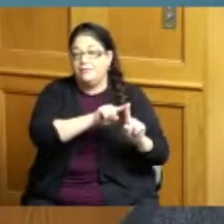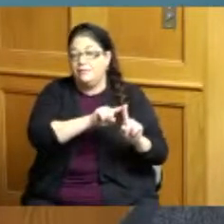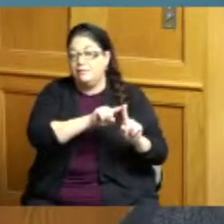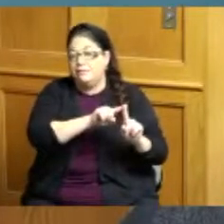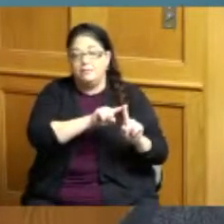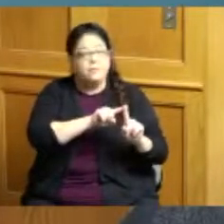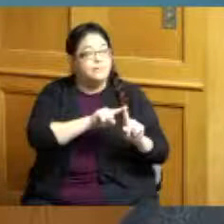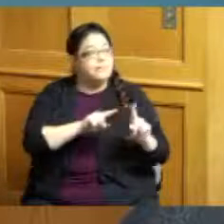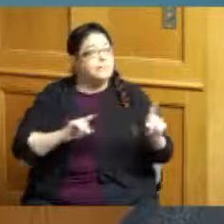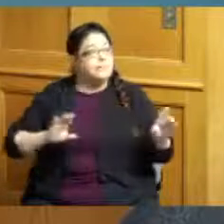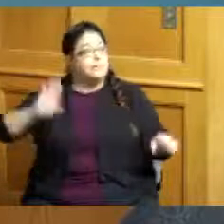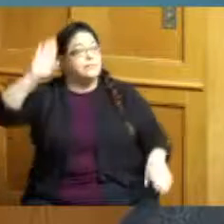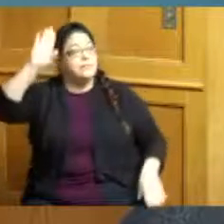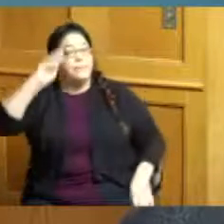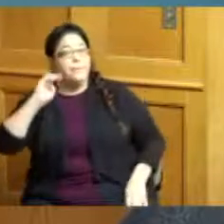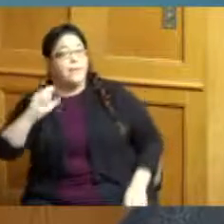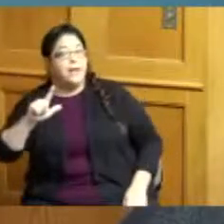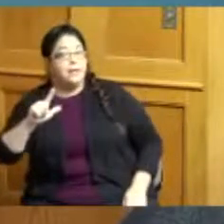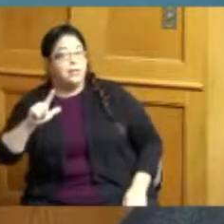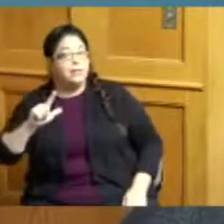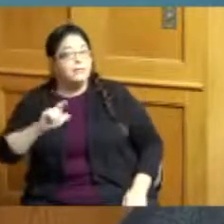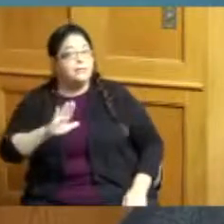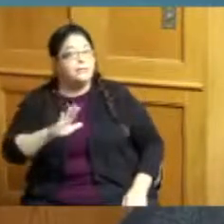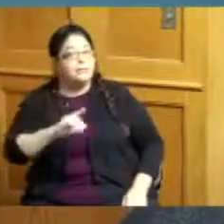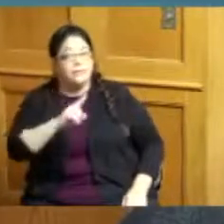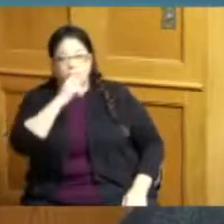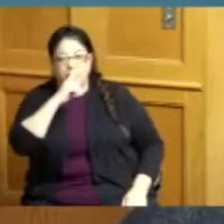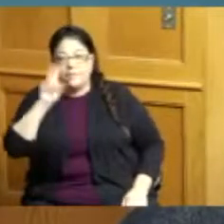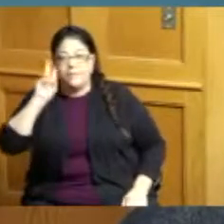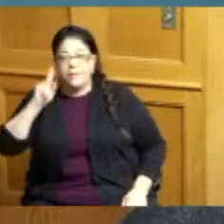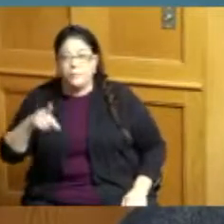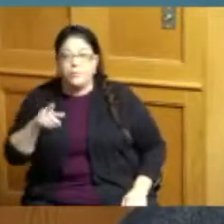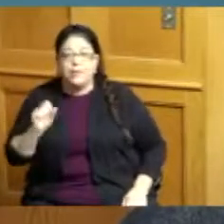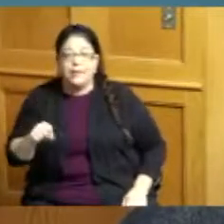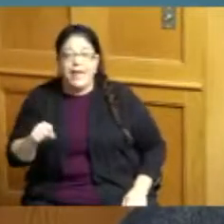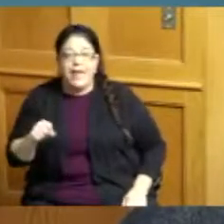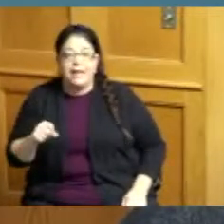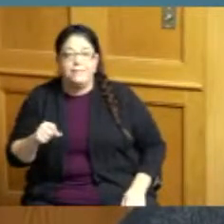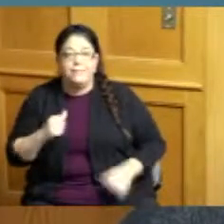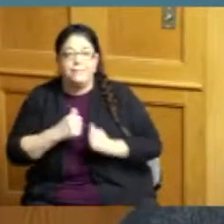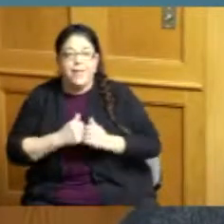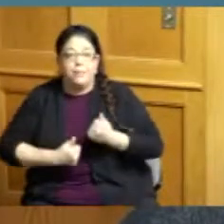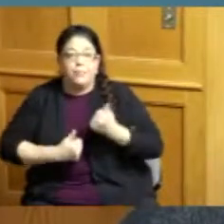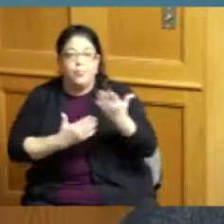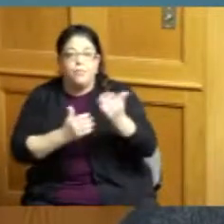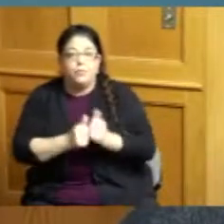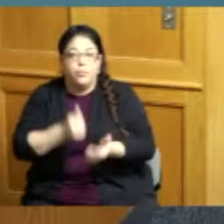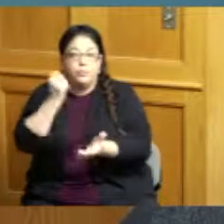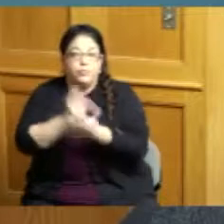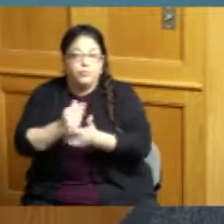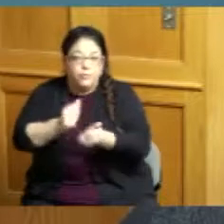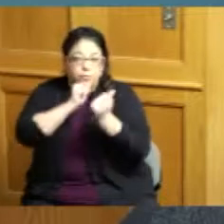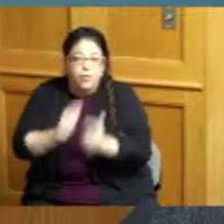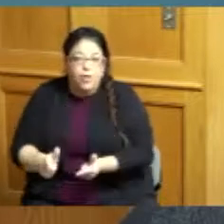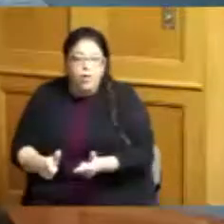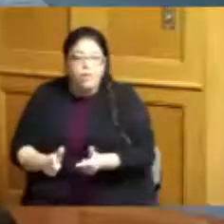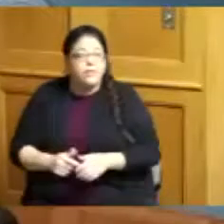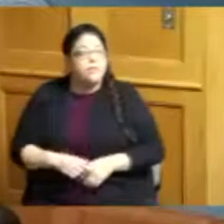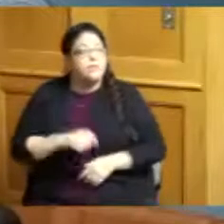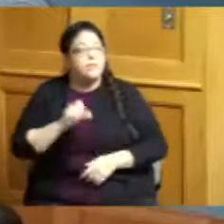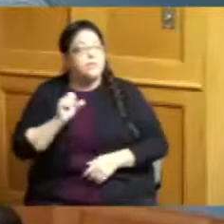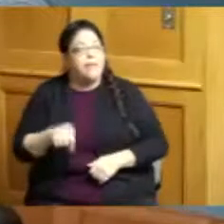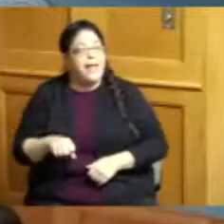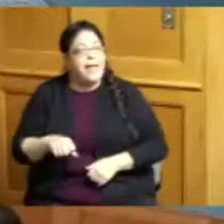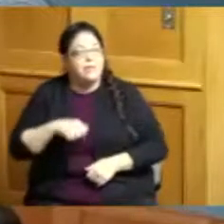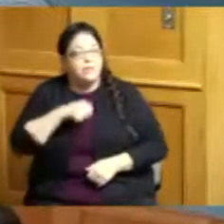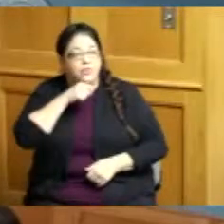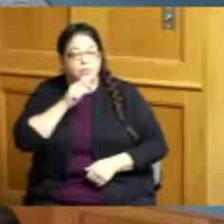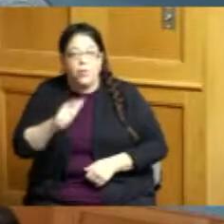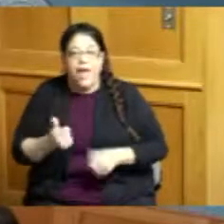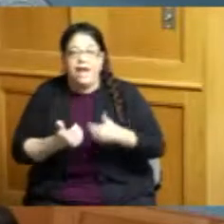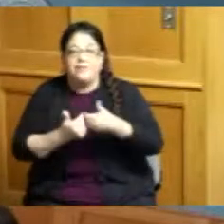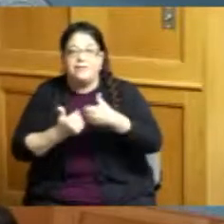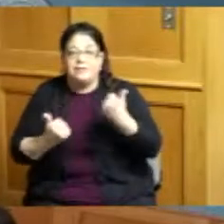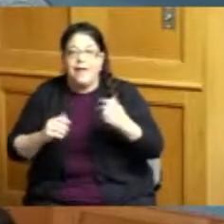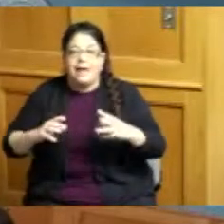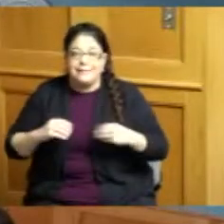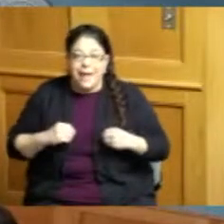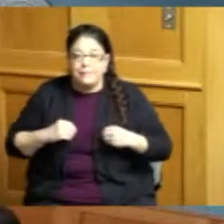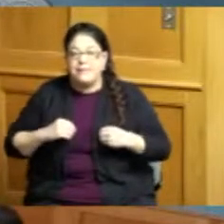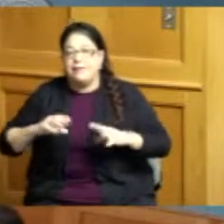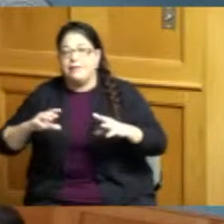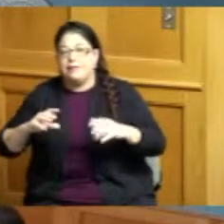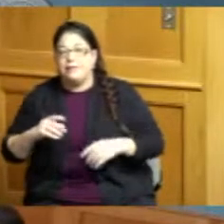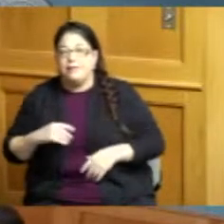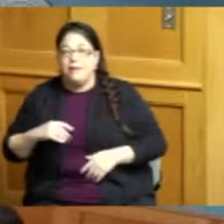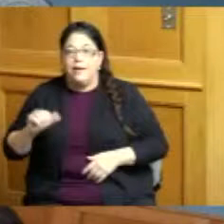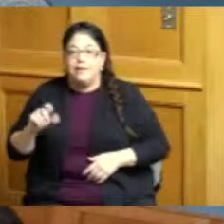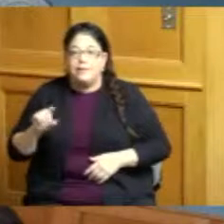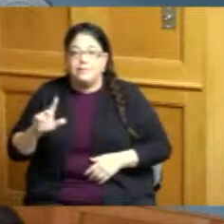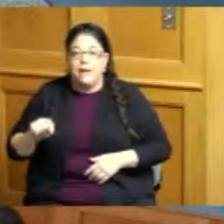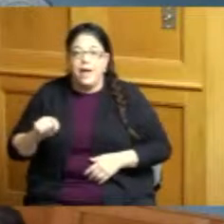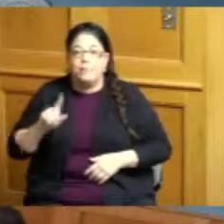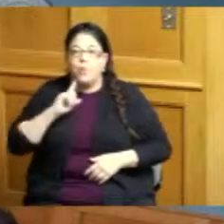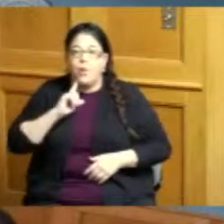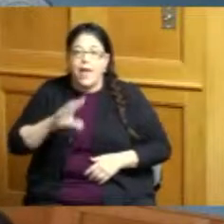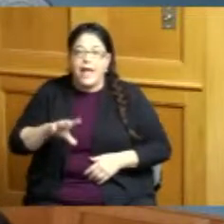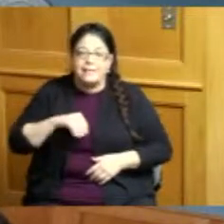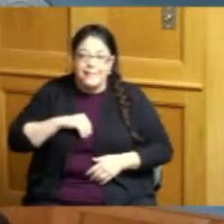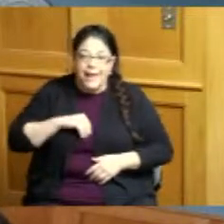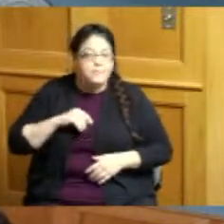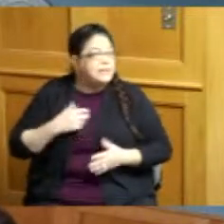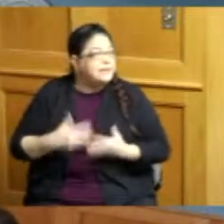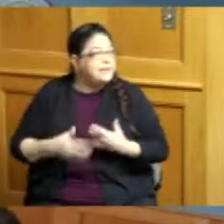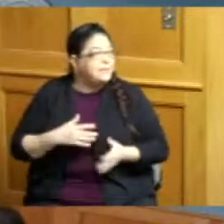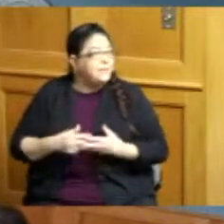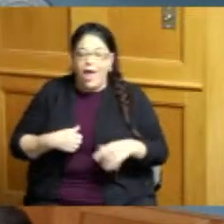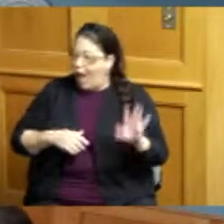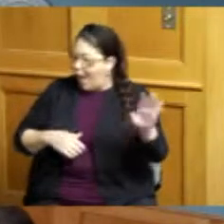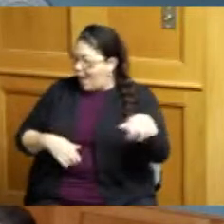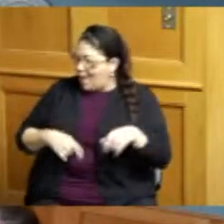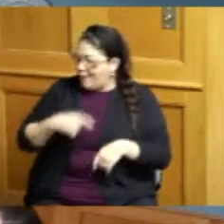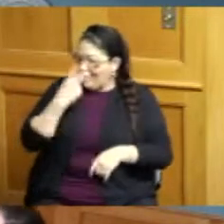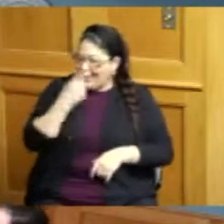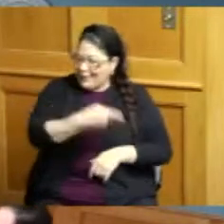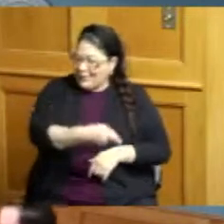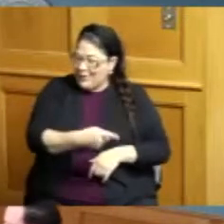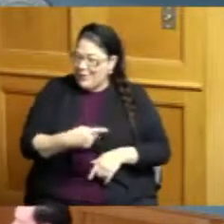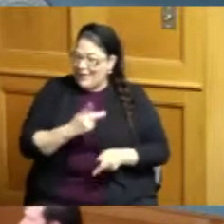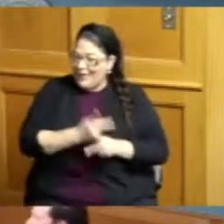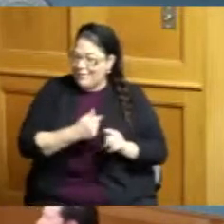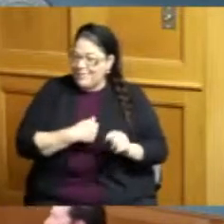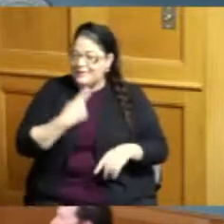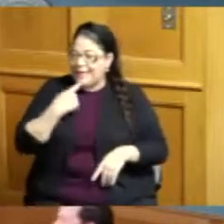oh is that wrong I'm sorry success you should have said something earlier